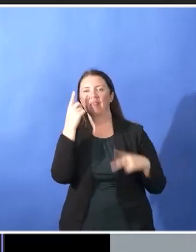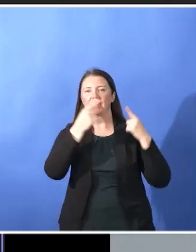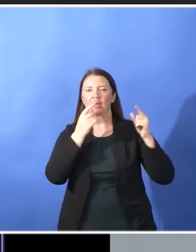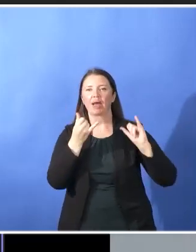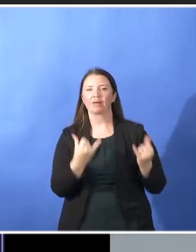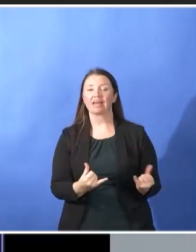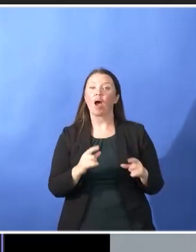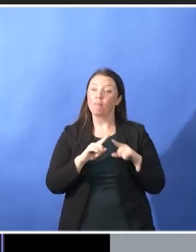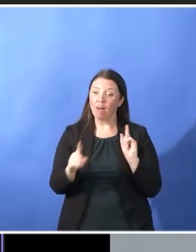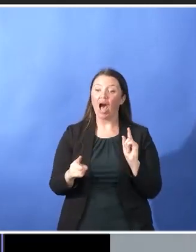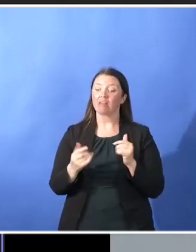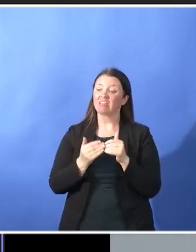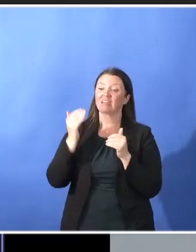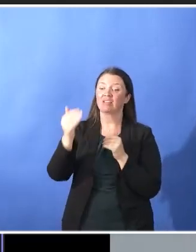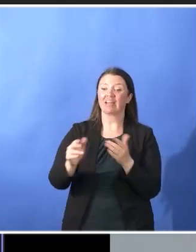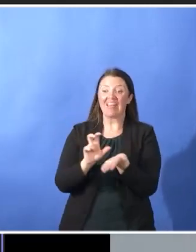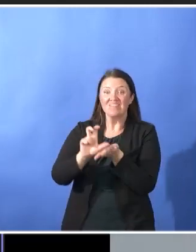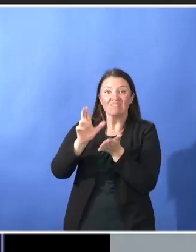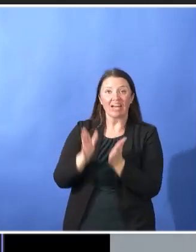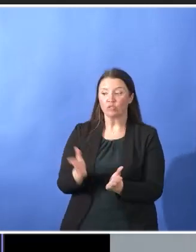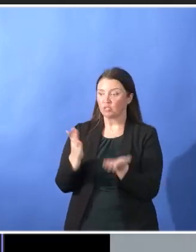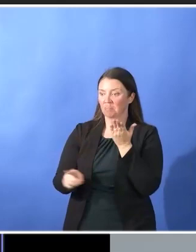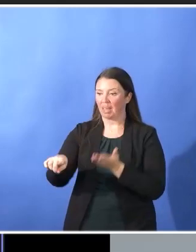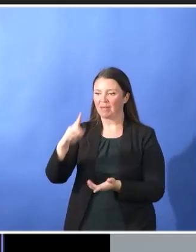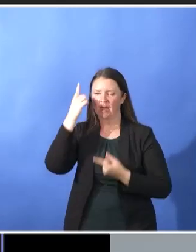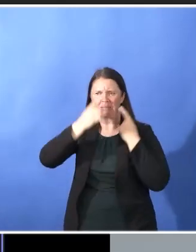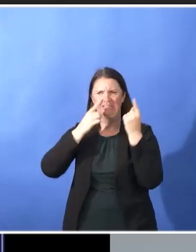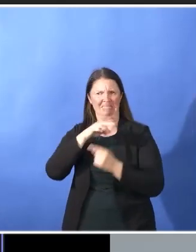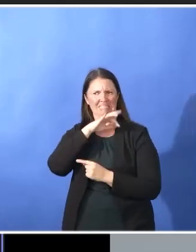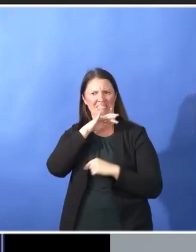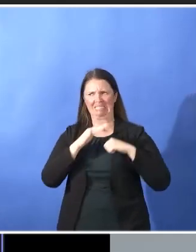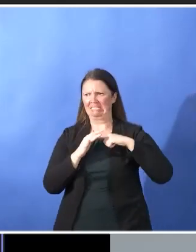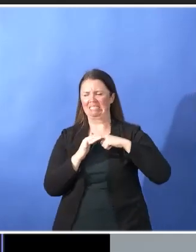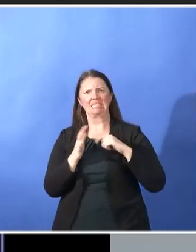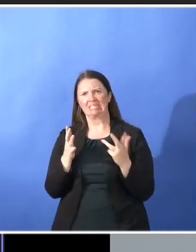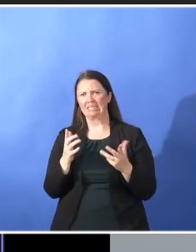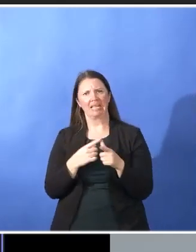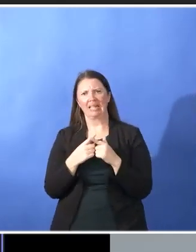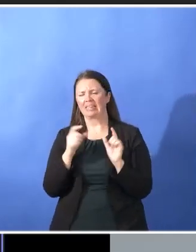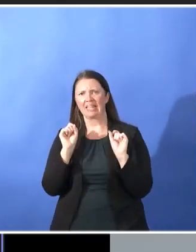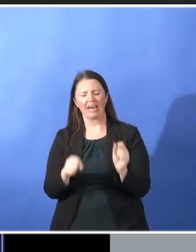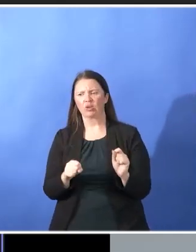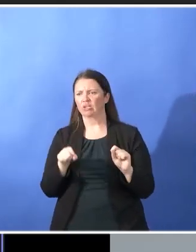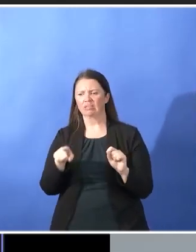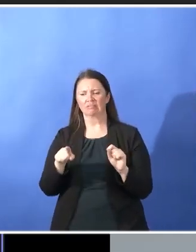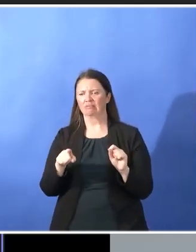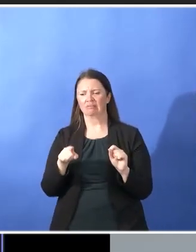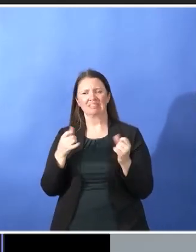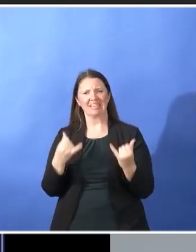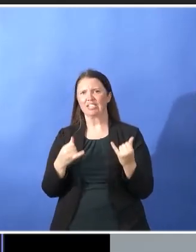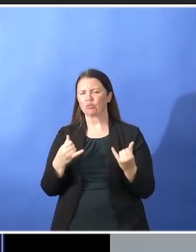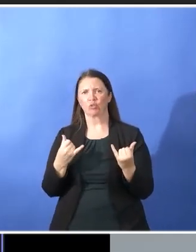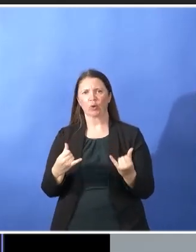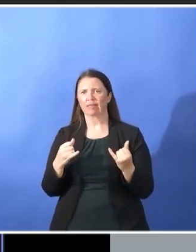COULD COMPLICATE OPERATIONS IN A WAY THAT COULD SLOW THIS